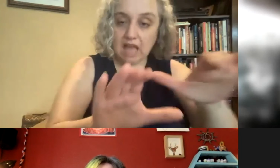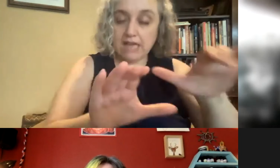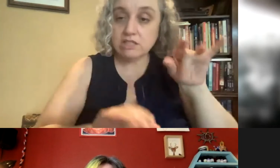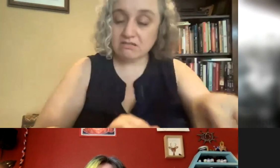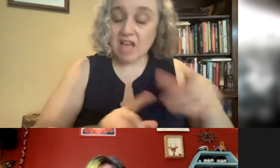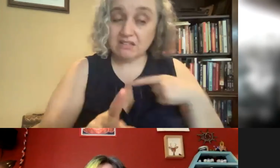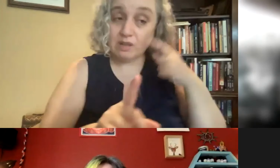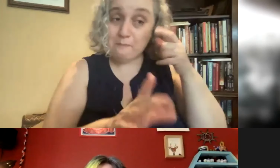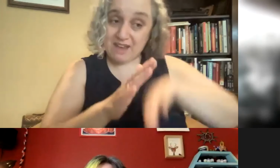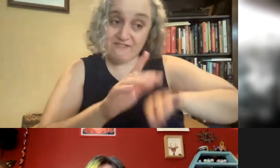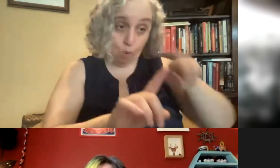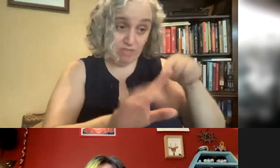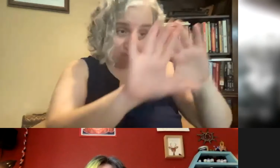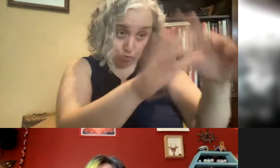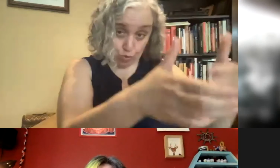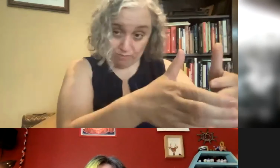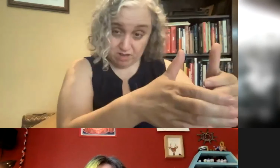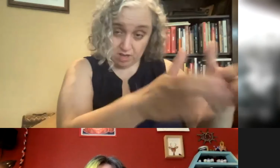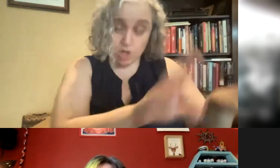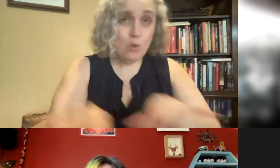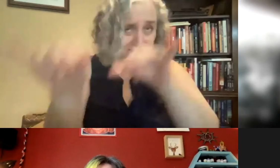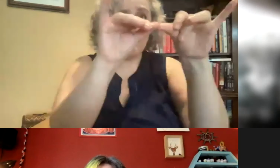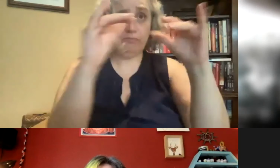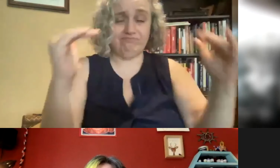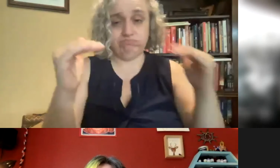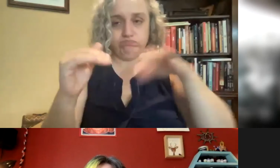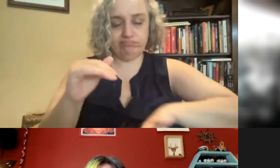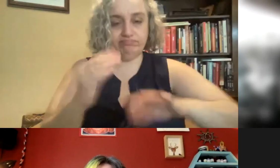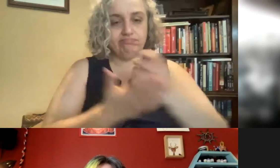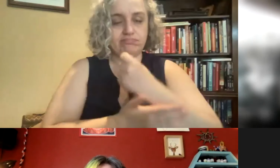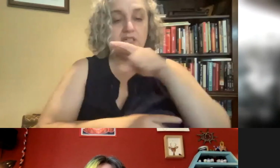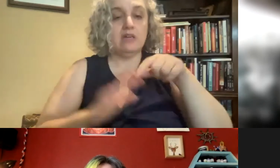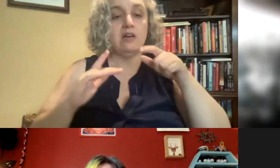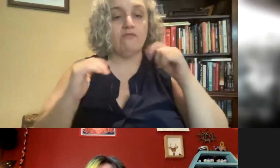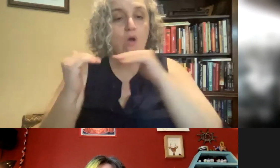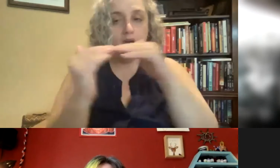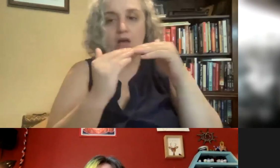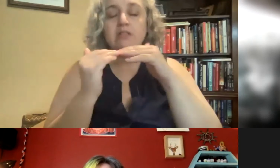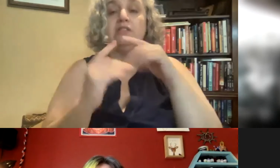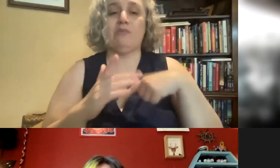All of those defenses are things that we would think are